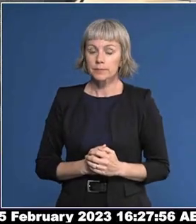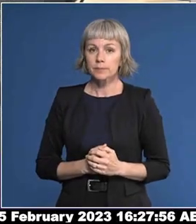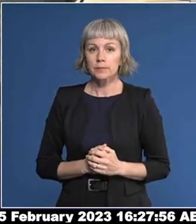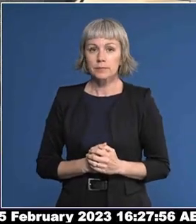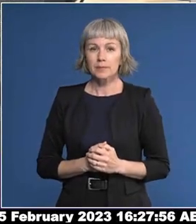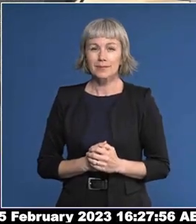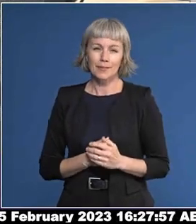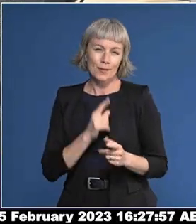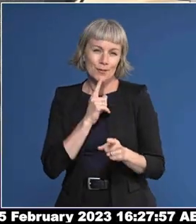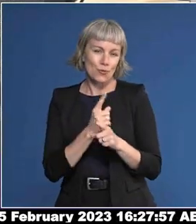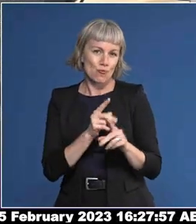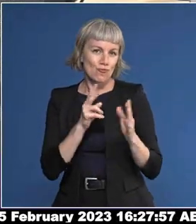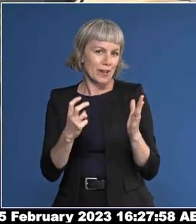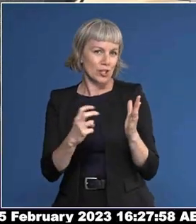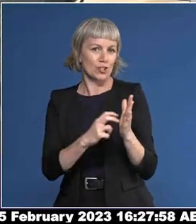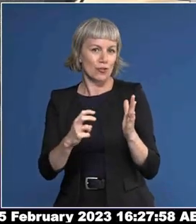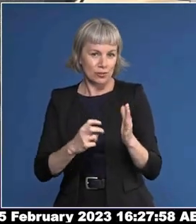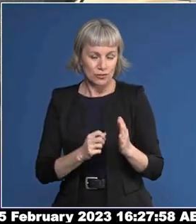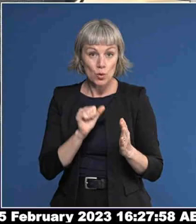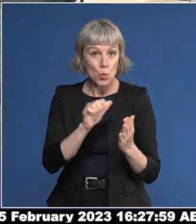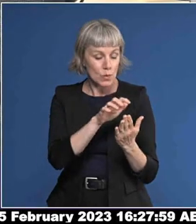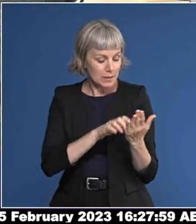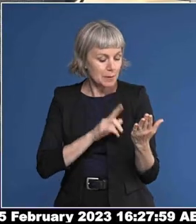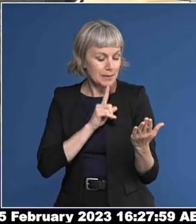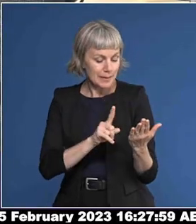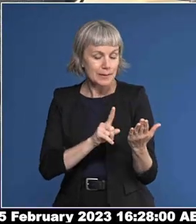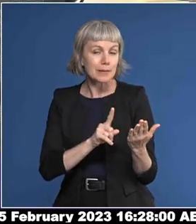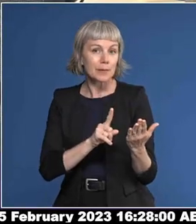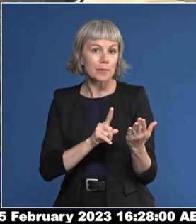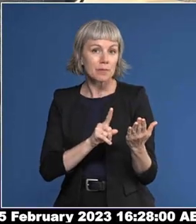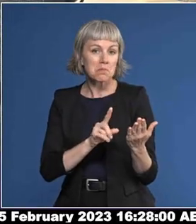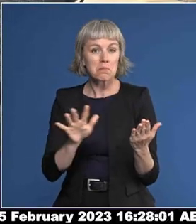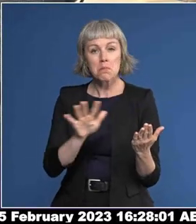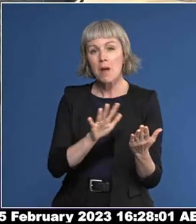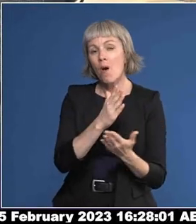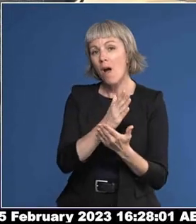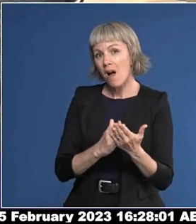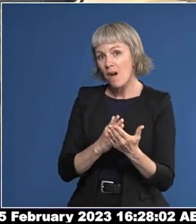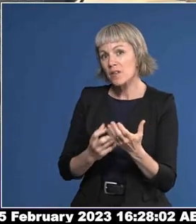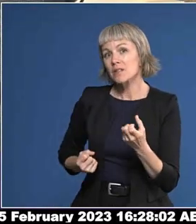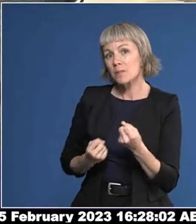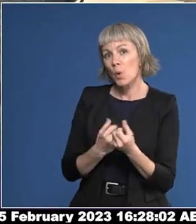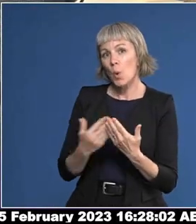Yes. MS DOWSETT: You say in your statement that about half of the support coordinator members are registered with the NDIS.